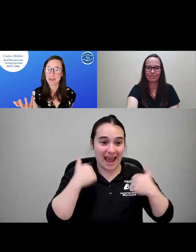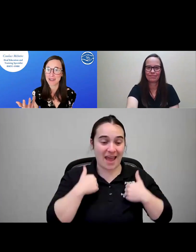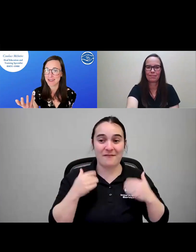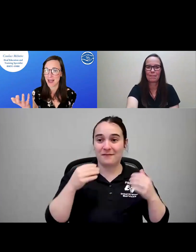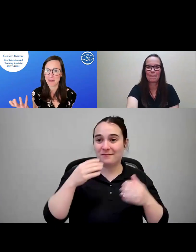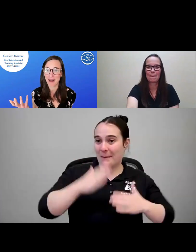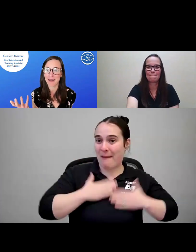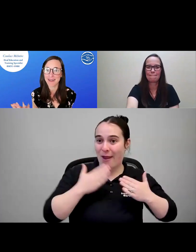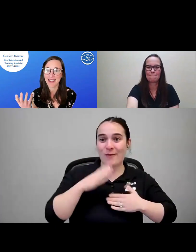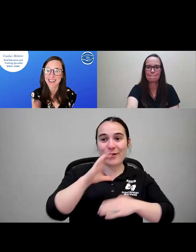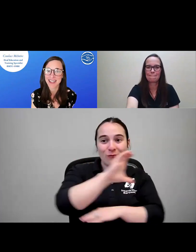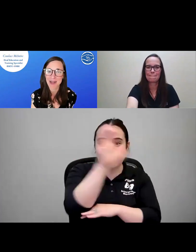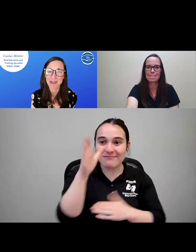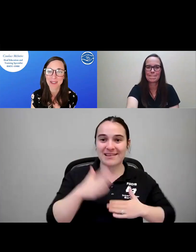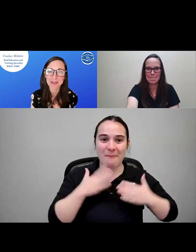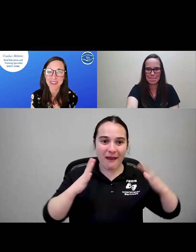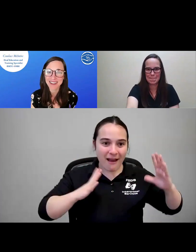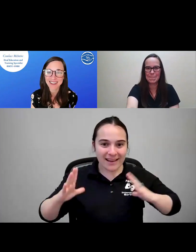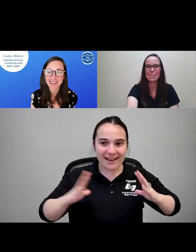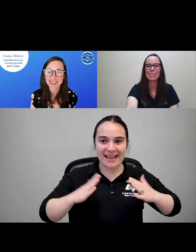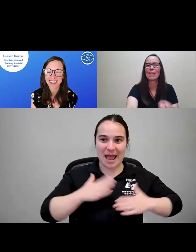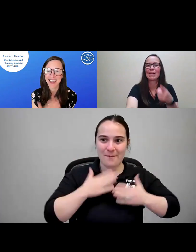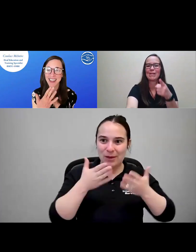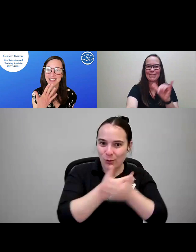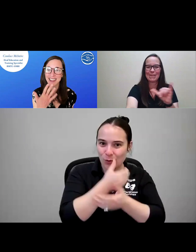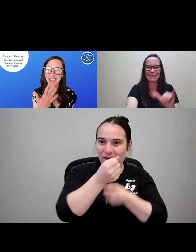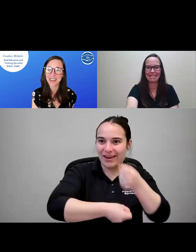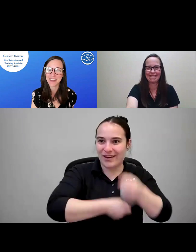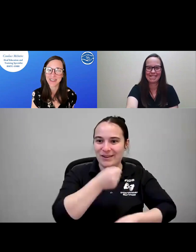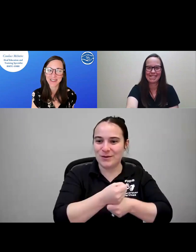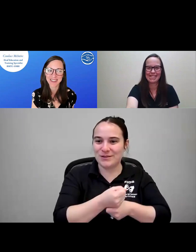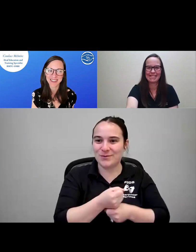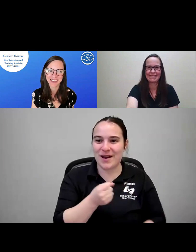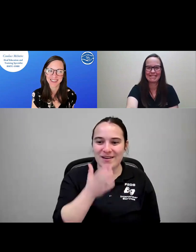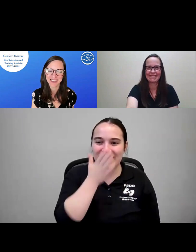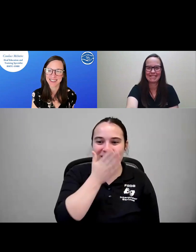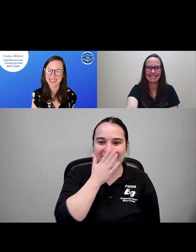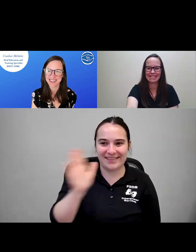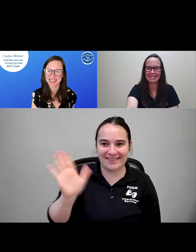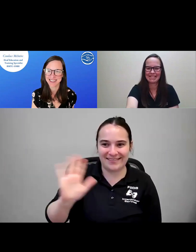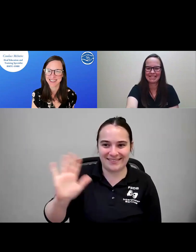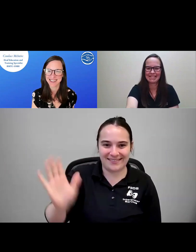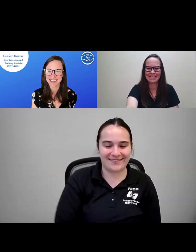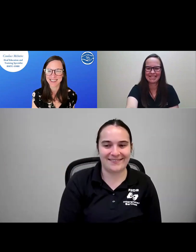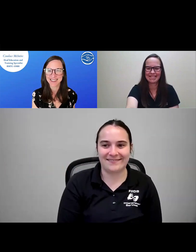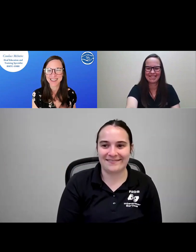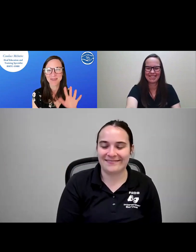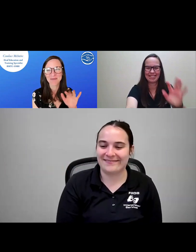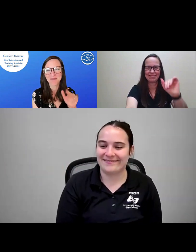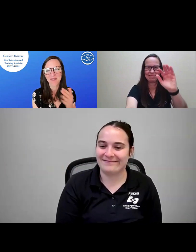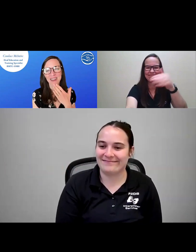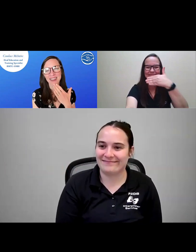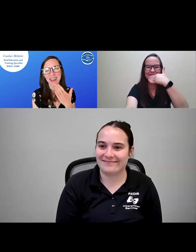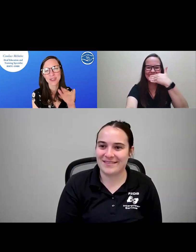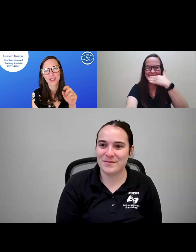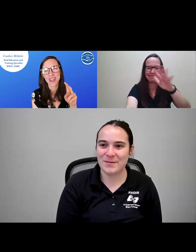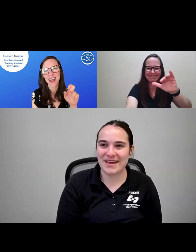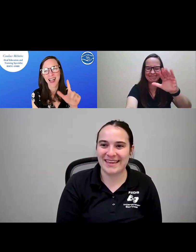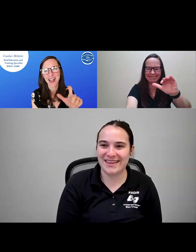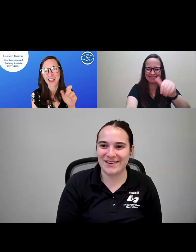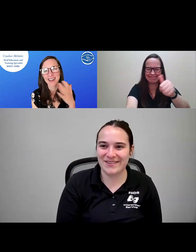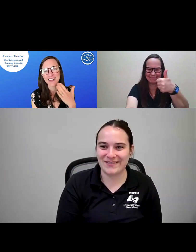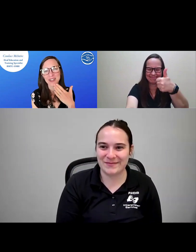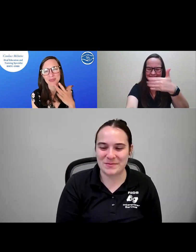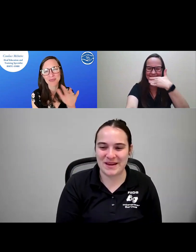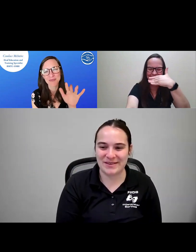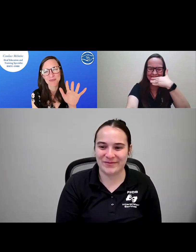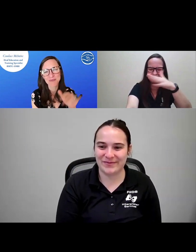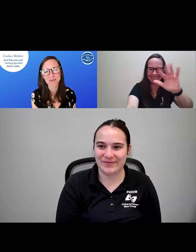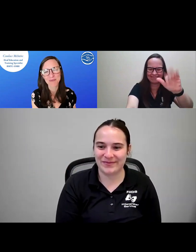Christmas, happy holidays, happy new year. Thank you. You as well. Bye-bye. Thank you. Bye-bye.